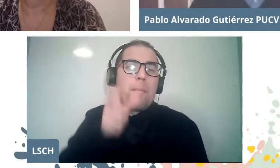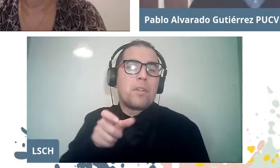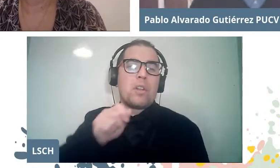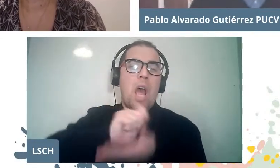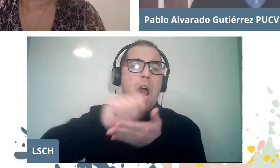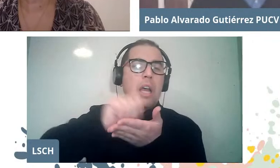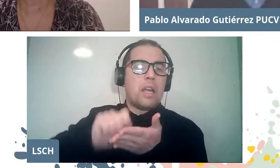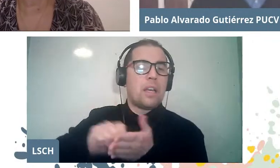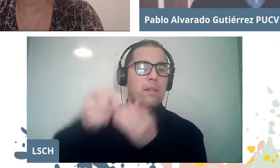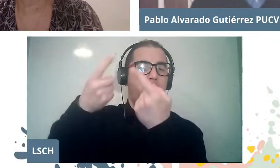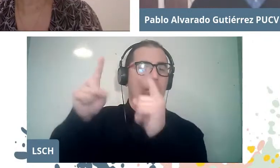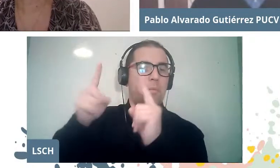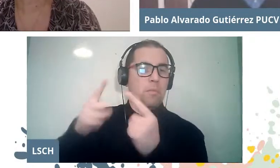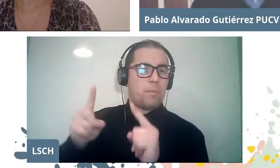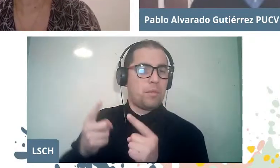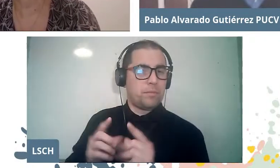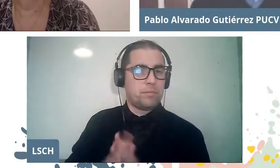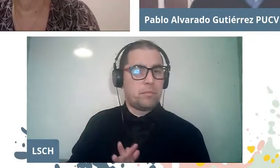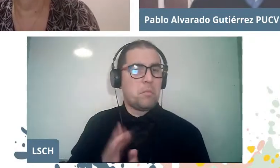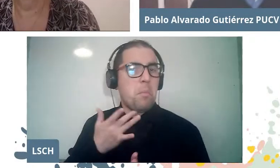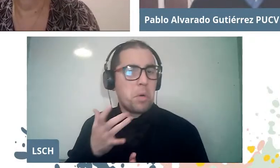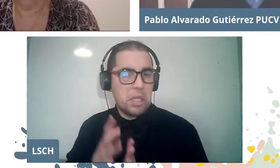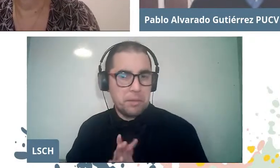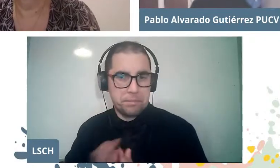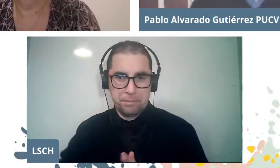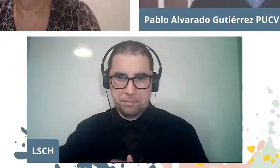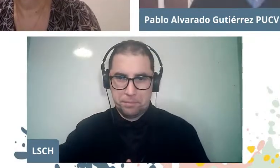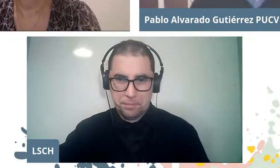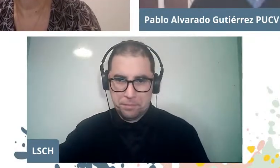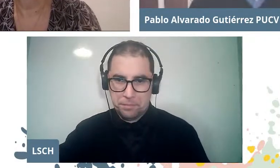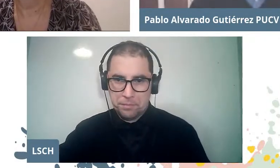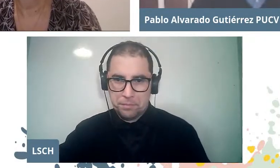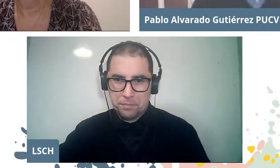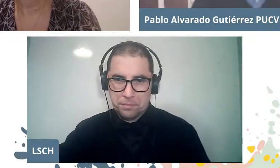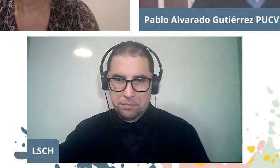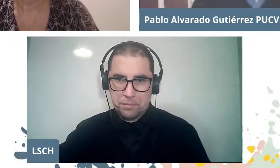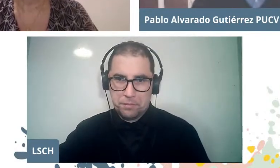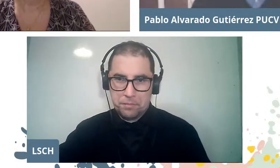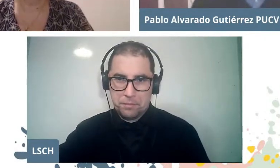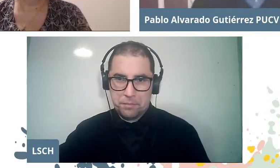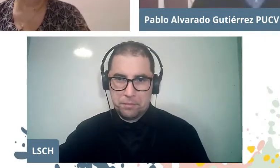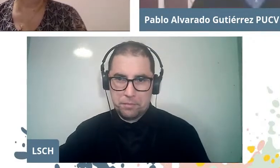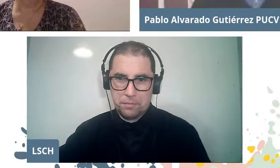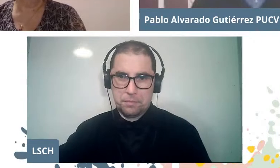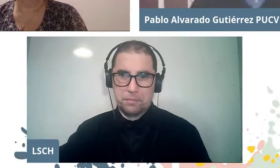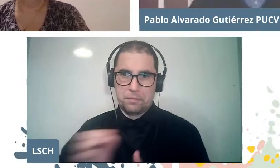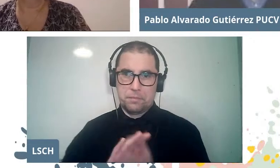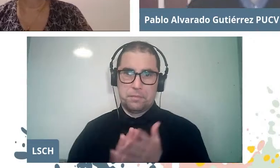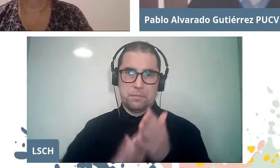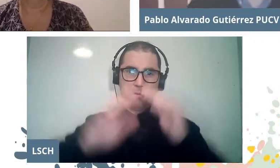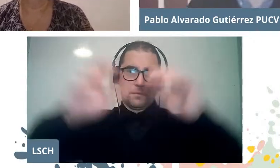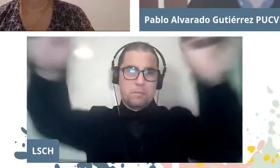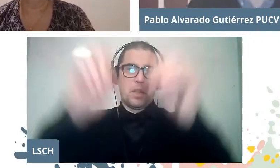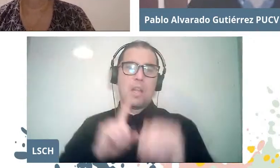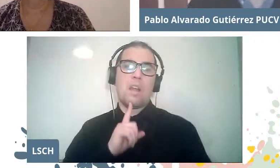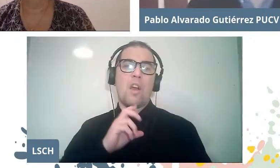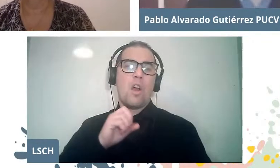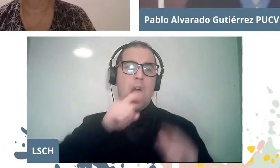because we can understand that the tonality has always been.